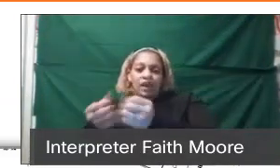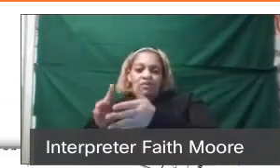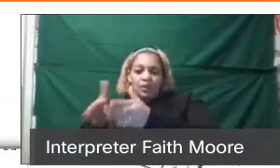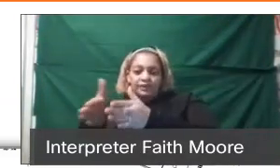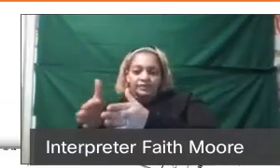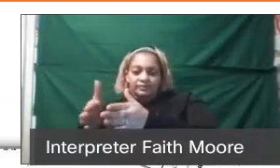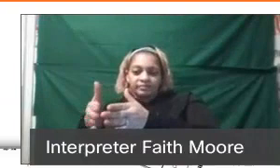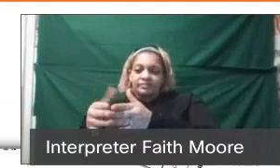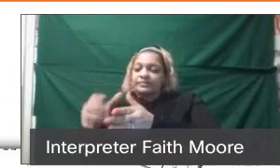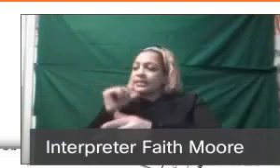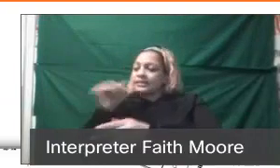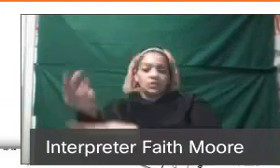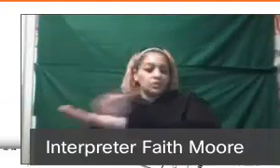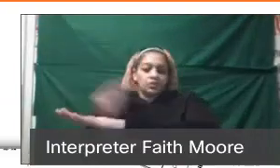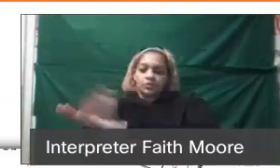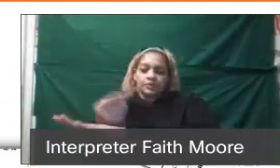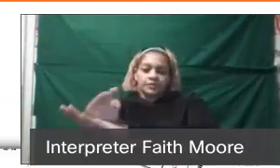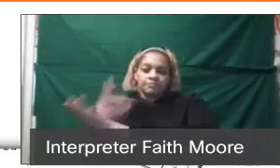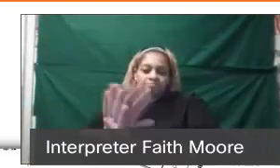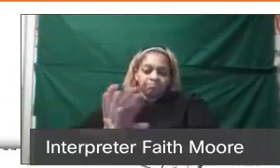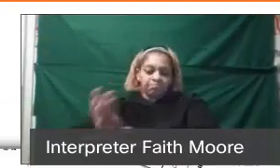Not in use and has agreed.